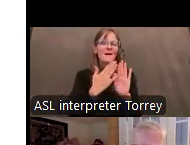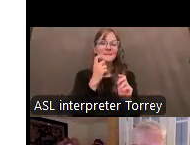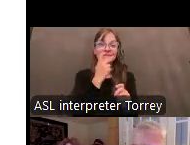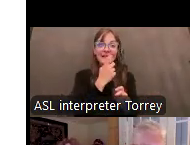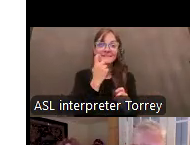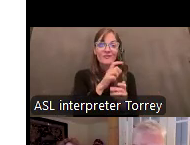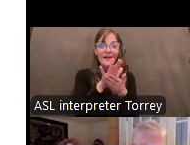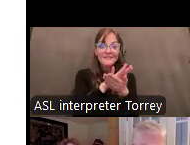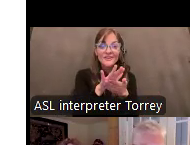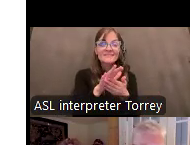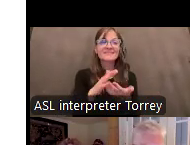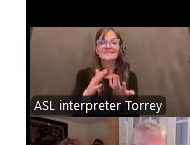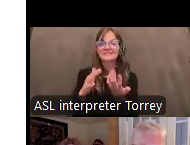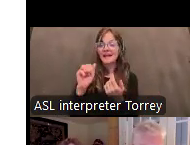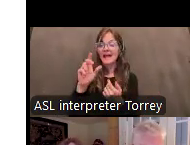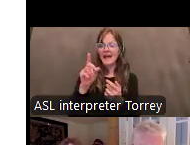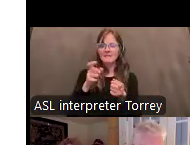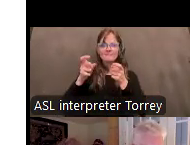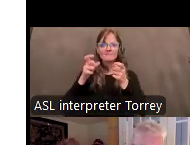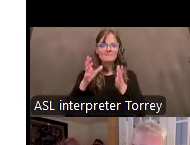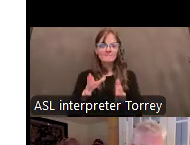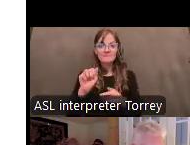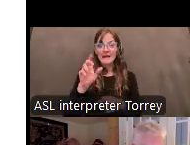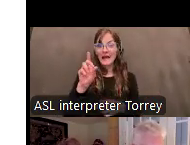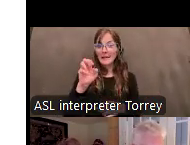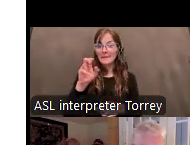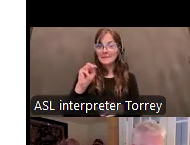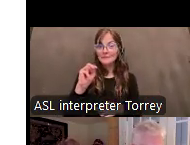and beyond, you need to understand people. And this is the place you should start.